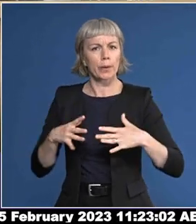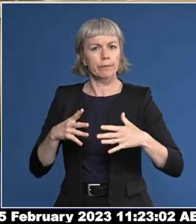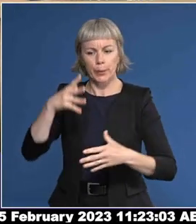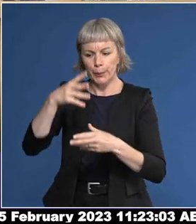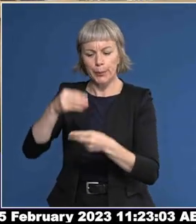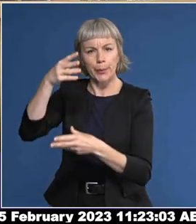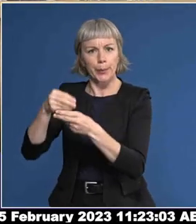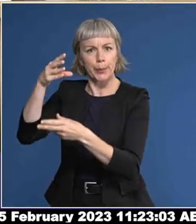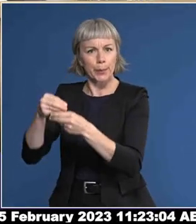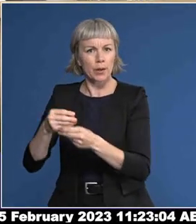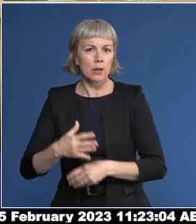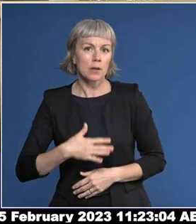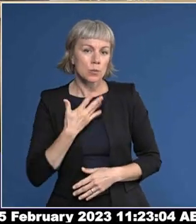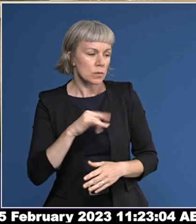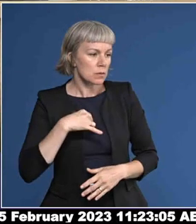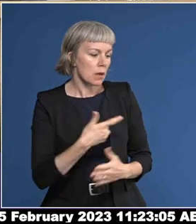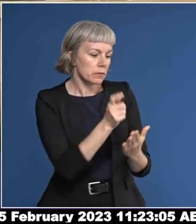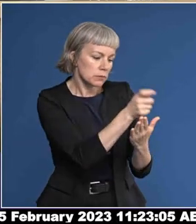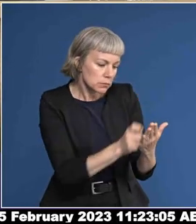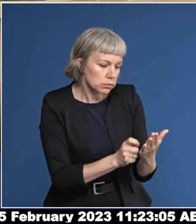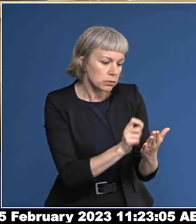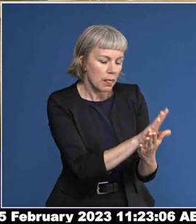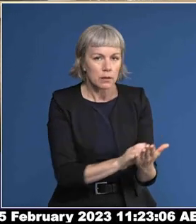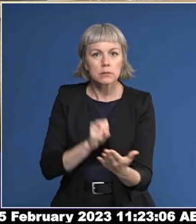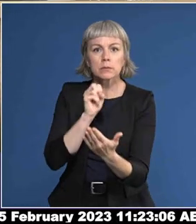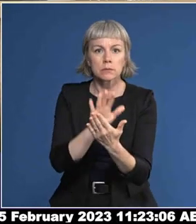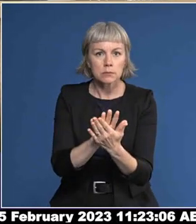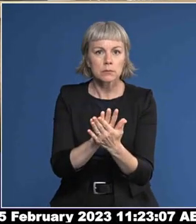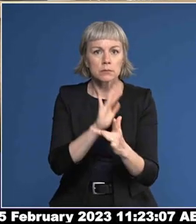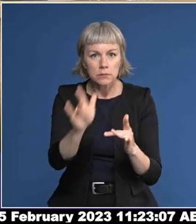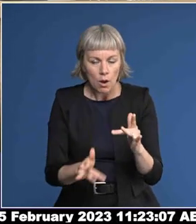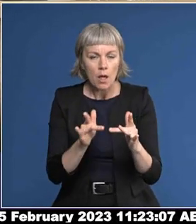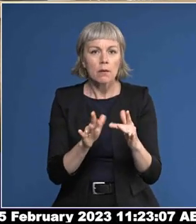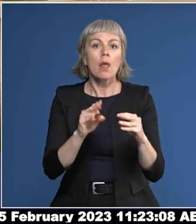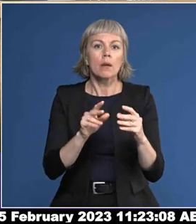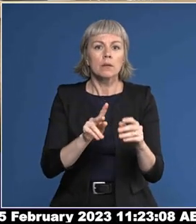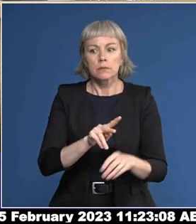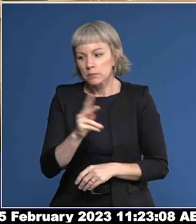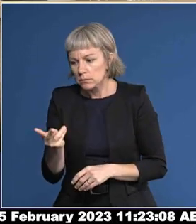duplications of information, you know, when you've got systems that are much more streamlined and electronic, for example.